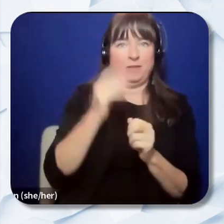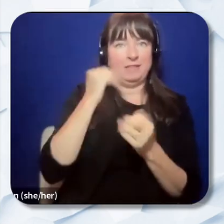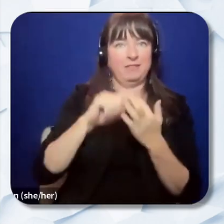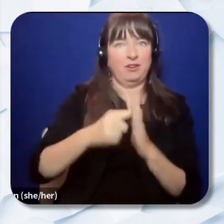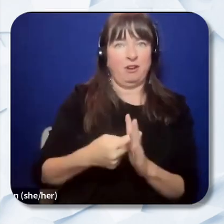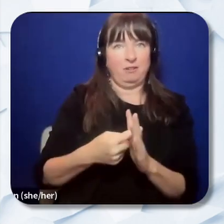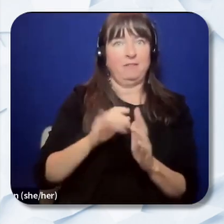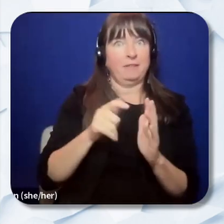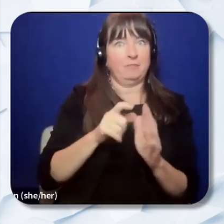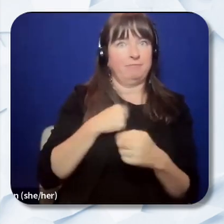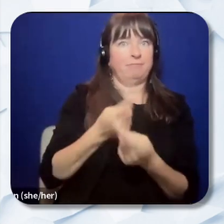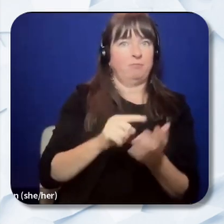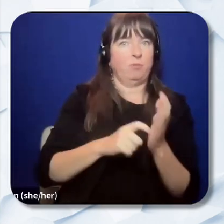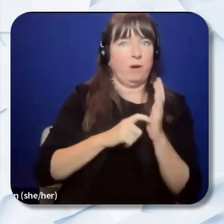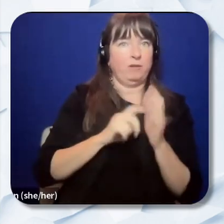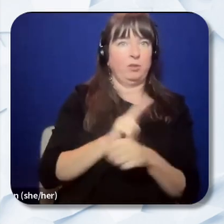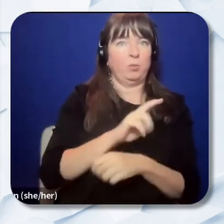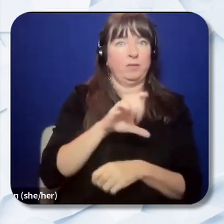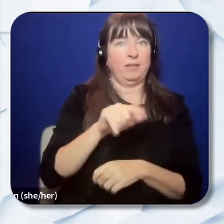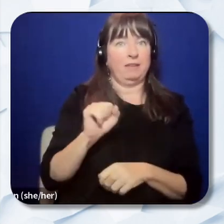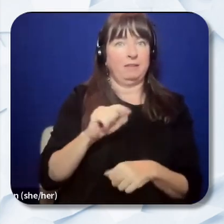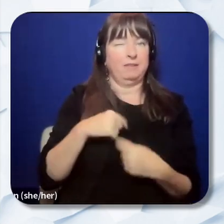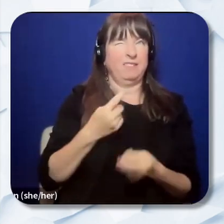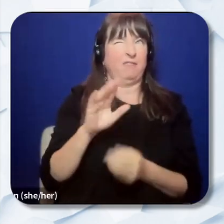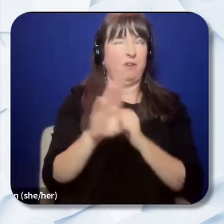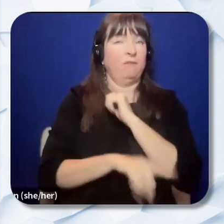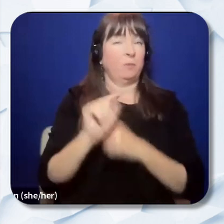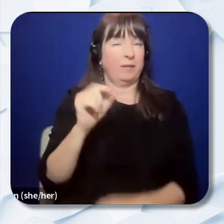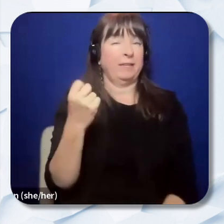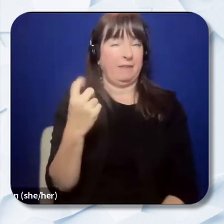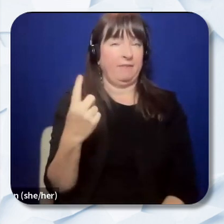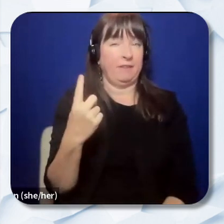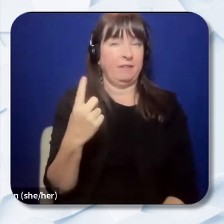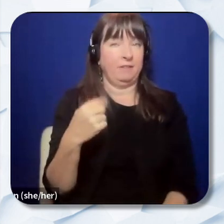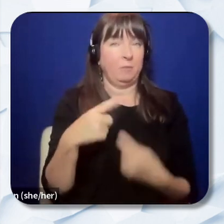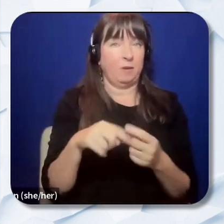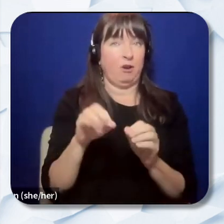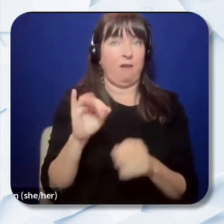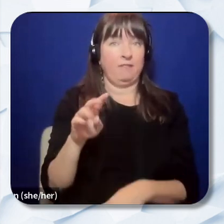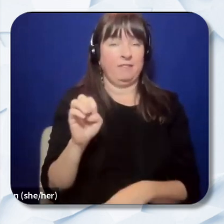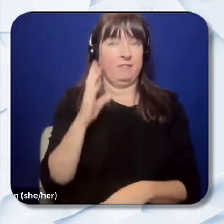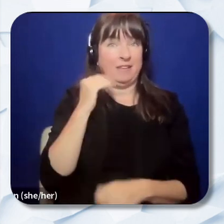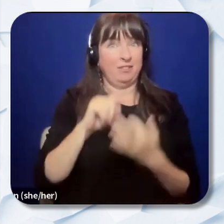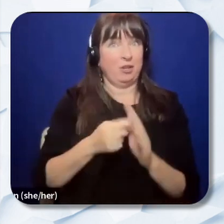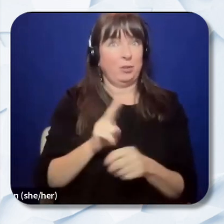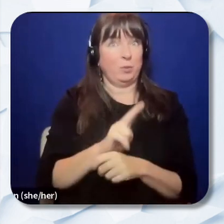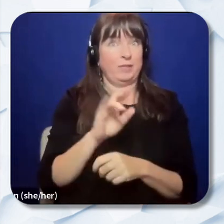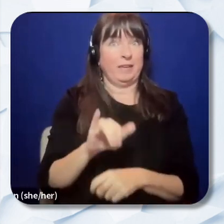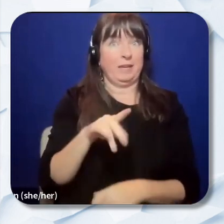use CLASS since the fall of 2011 when the Office of Head Start began using the CLASS pre-K tool